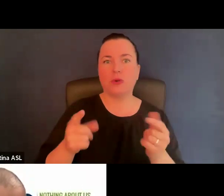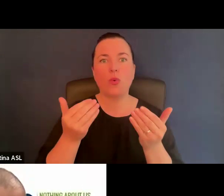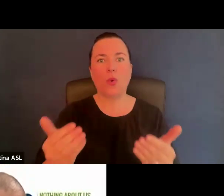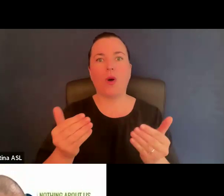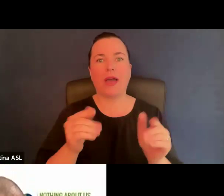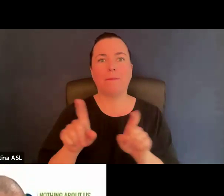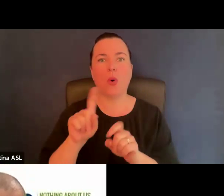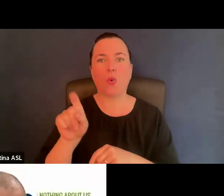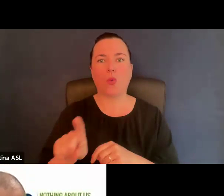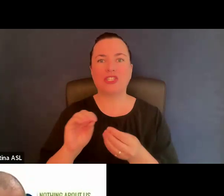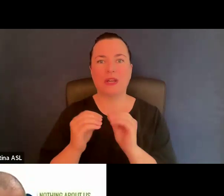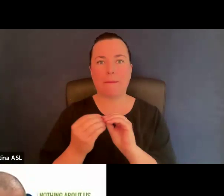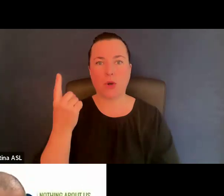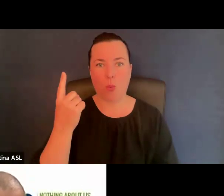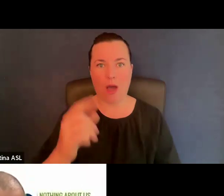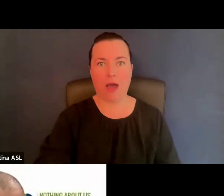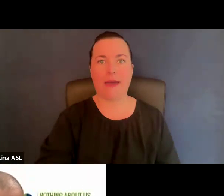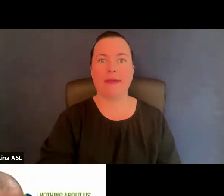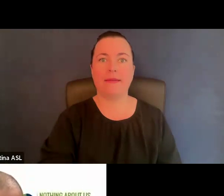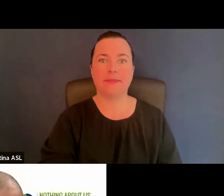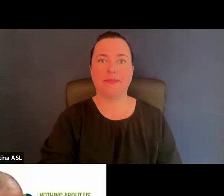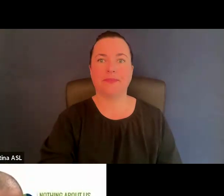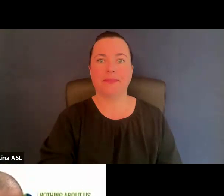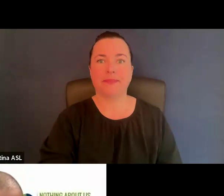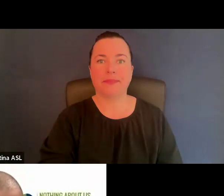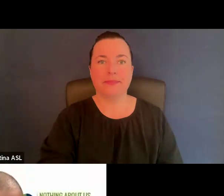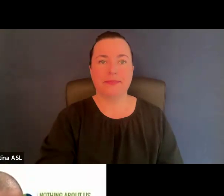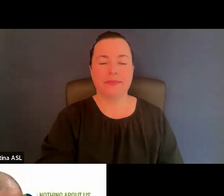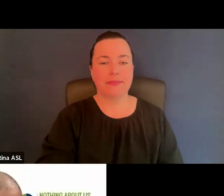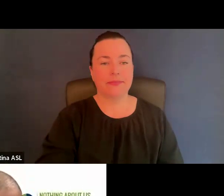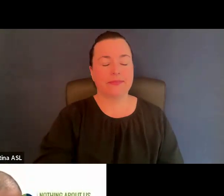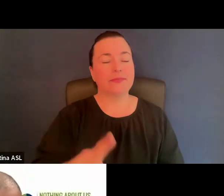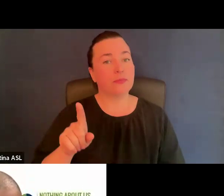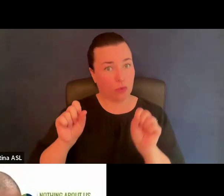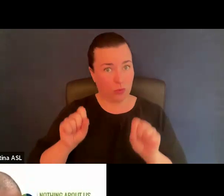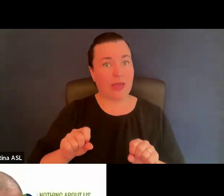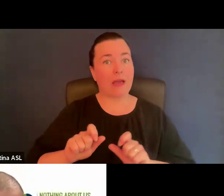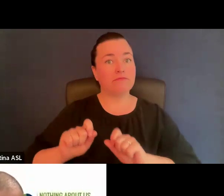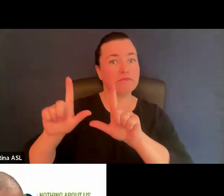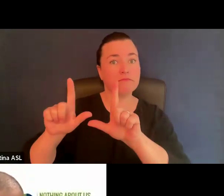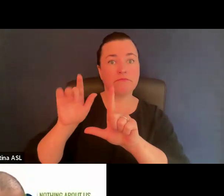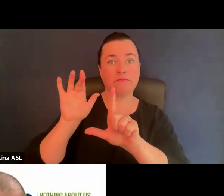and you can answer now by the box that just popped up on your screen,